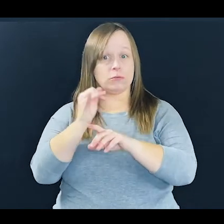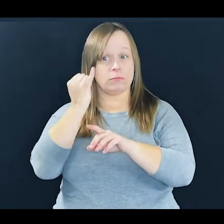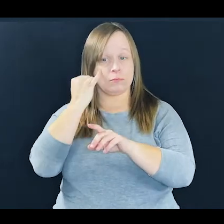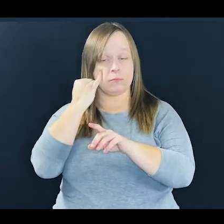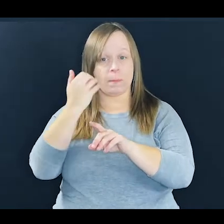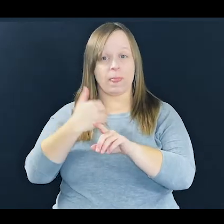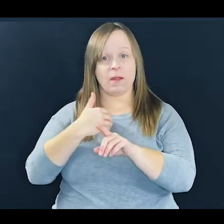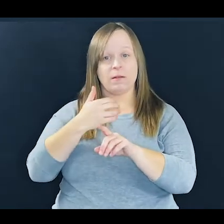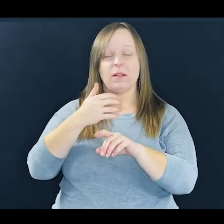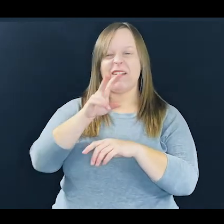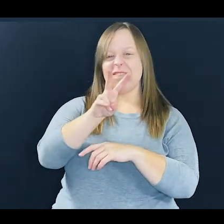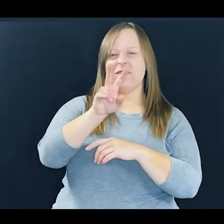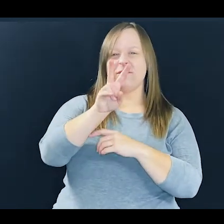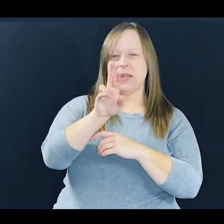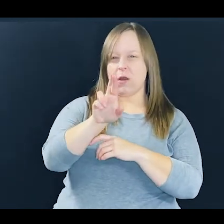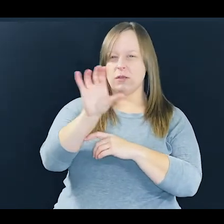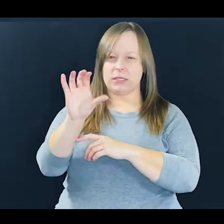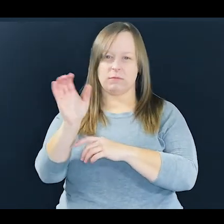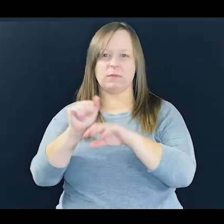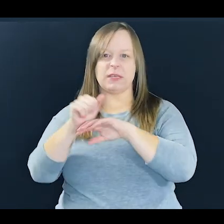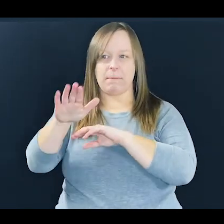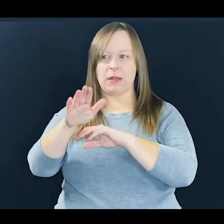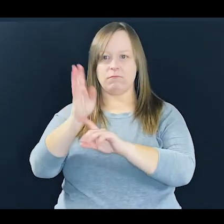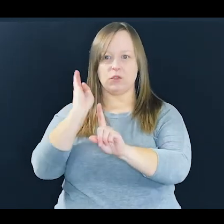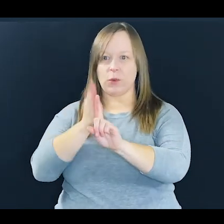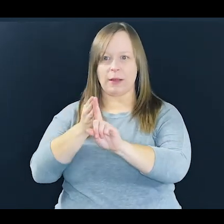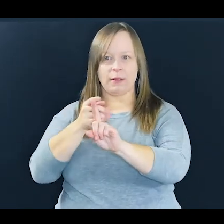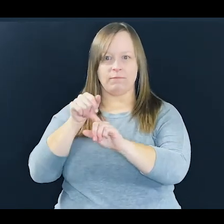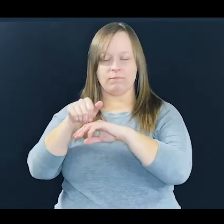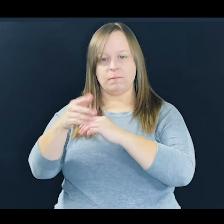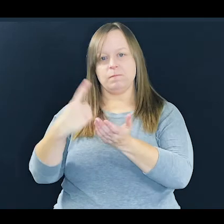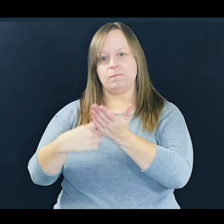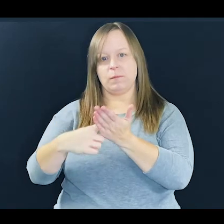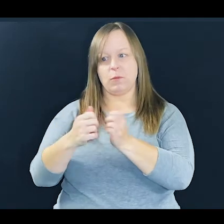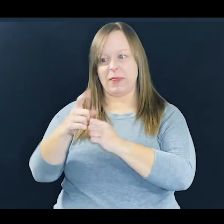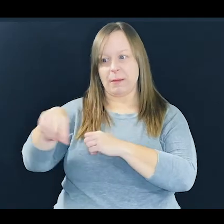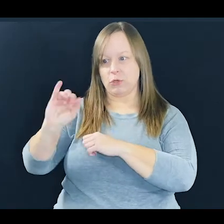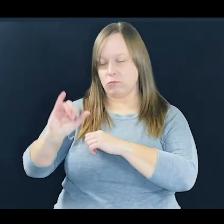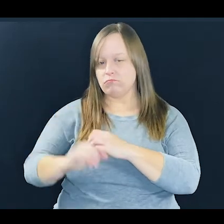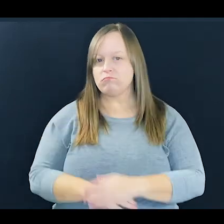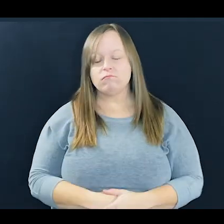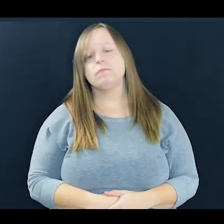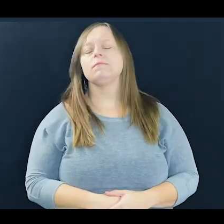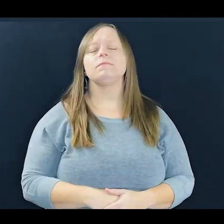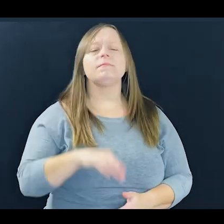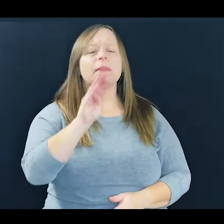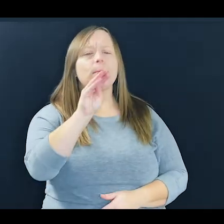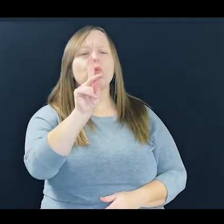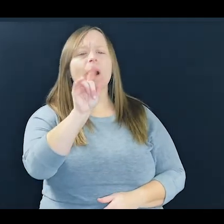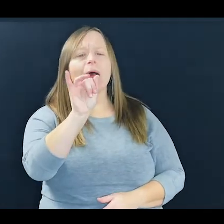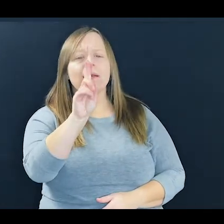Counselor or VRC, you can also submit the form to them and discuss it with them as well. And Brenda, what are the stages